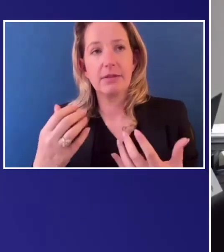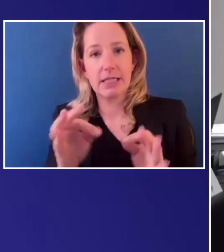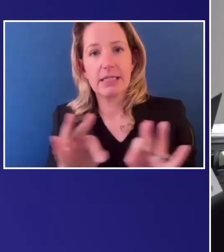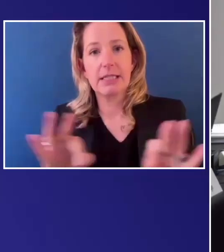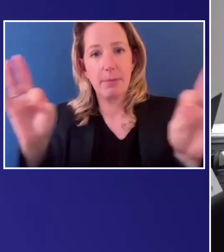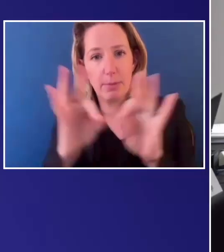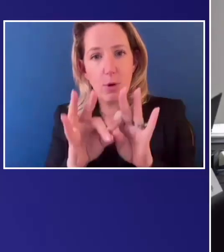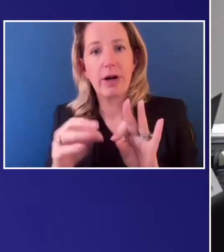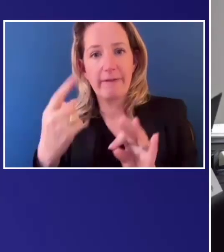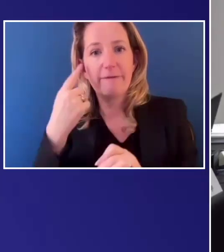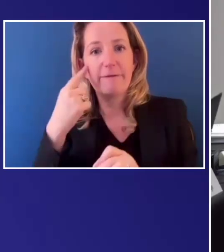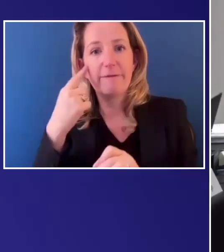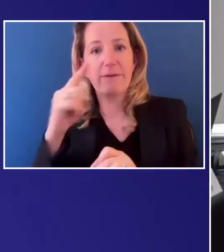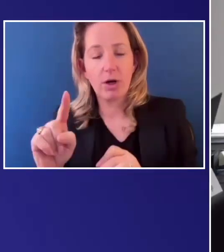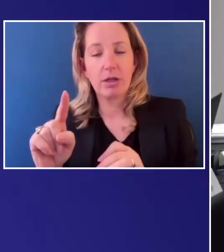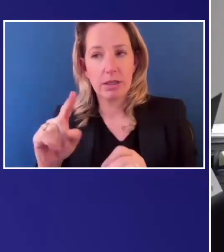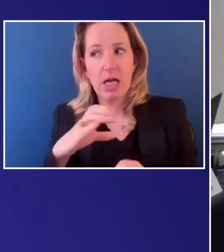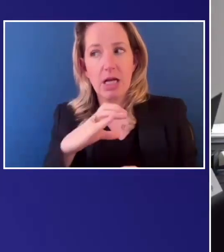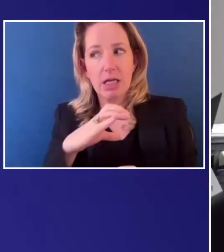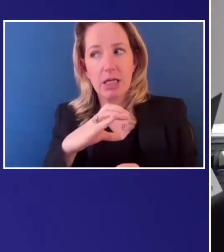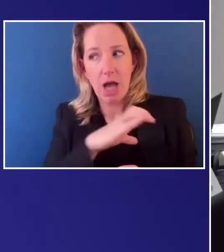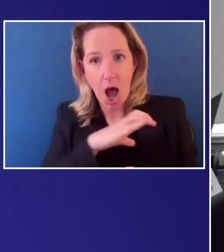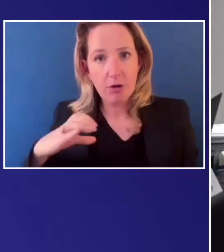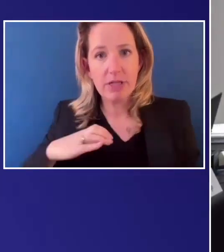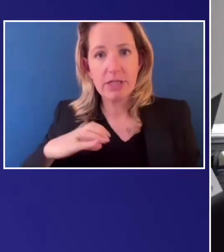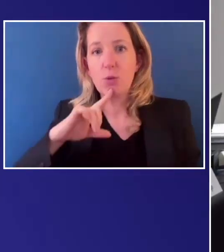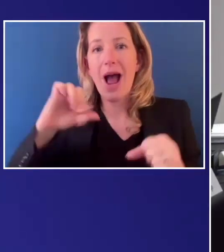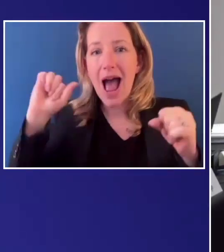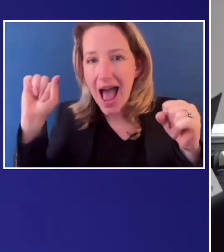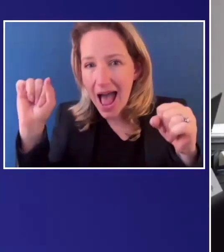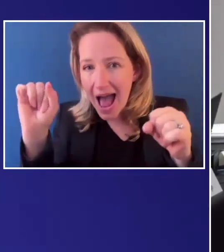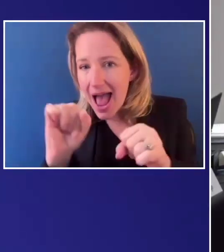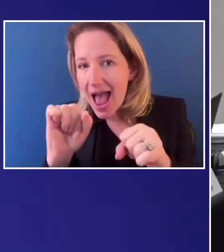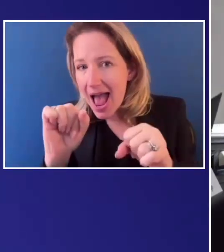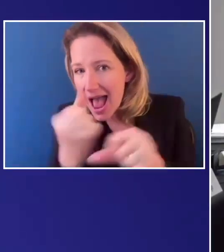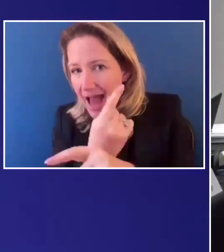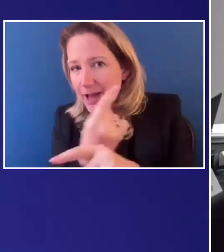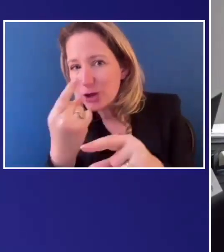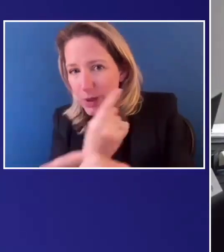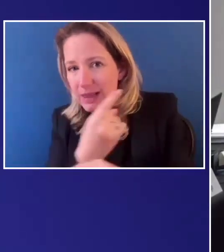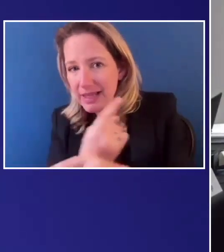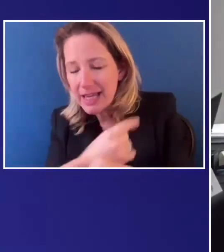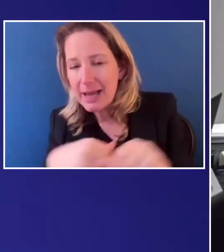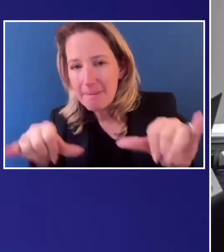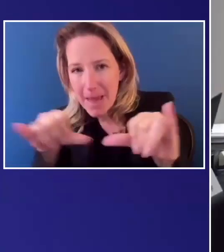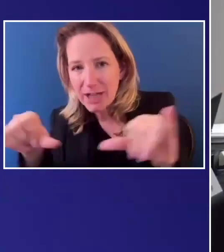people's earnings. I'm not talking about somehow giving people an out -- our programs an out.